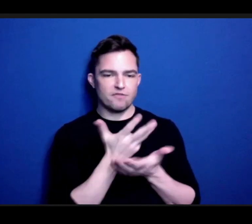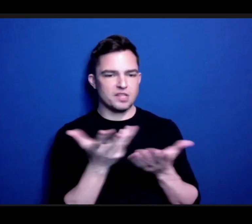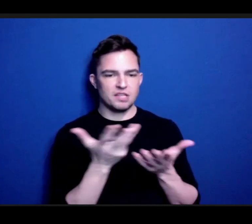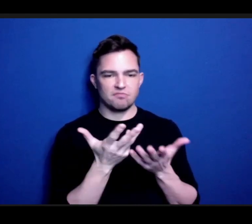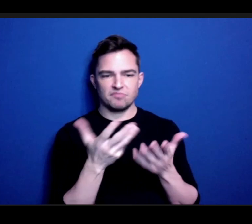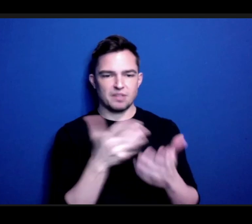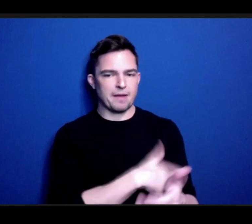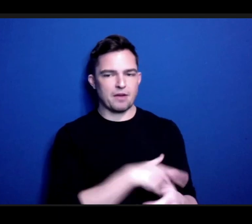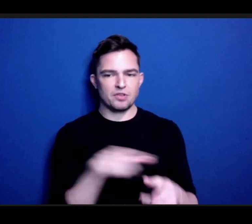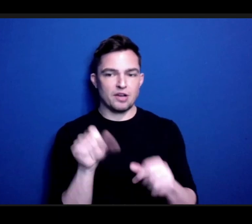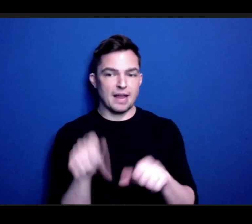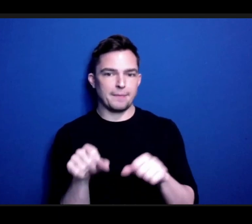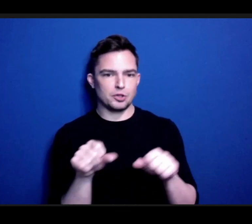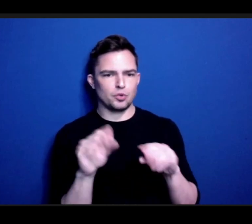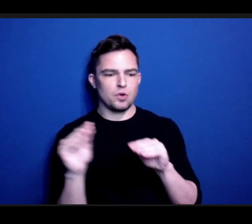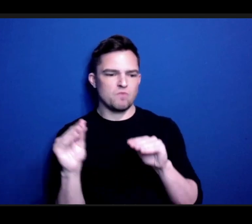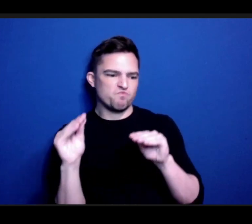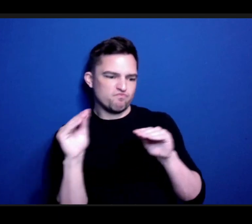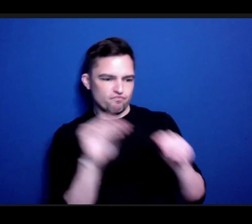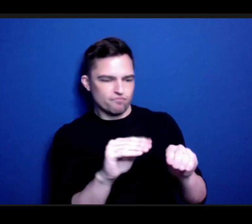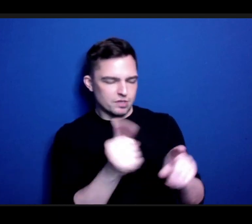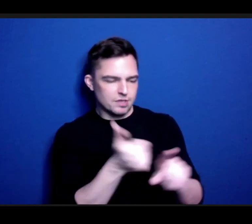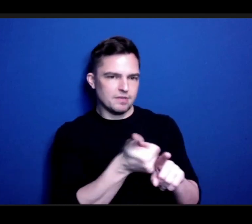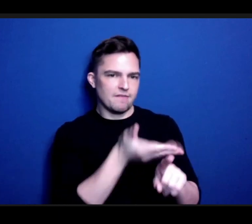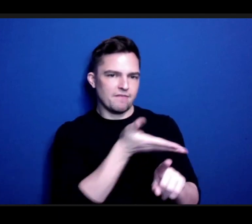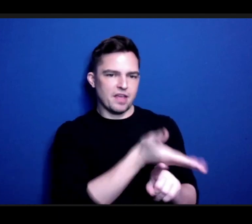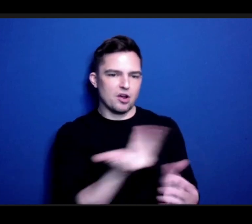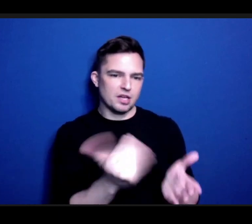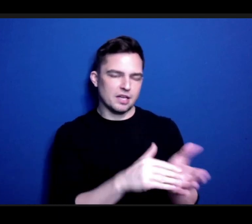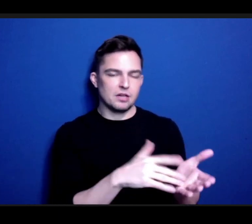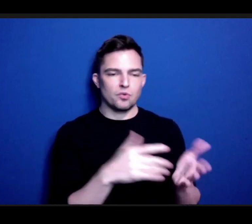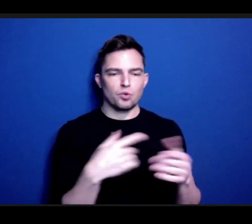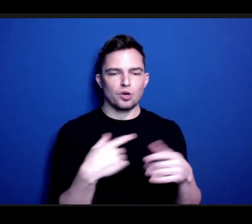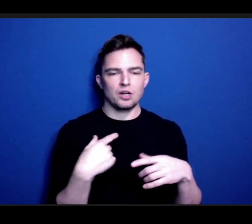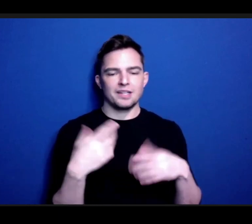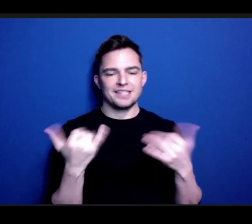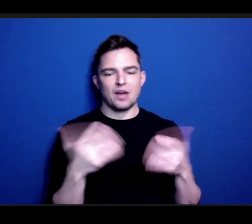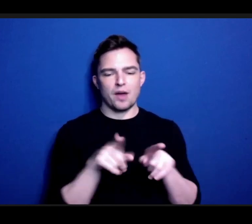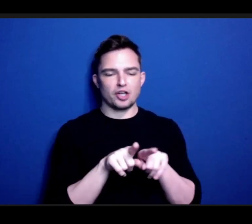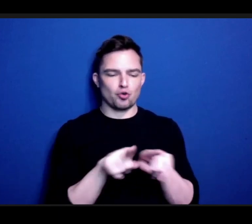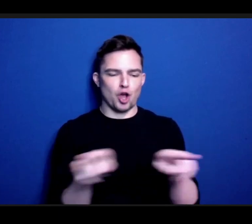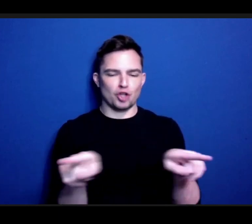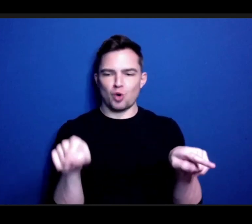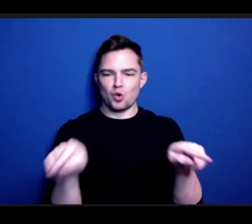themselves. So we have this dynamic. And we're kind of at a crossroads where this discussion